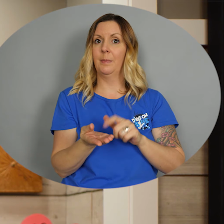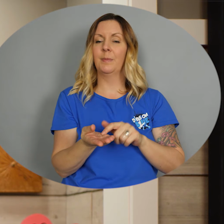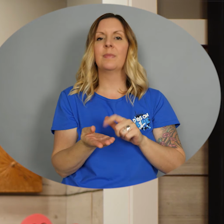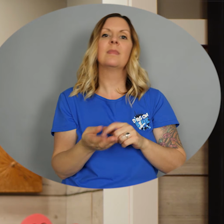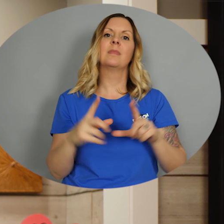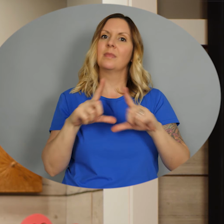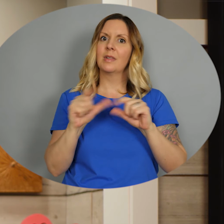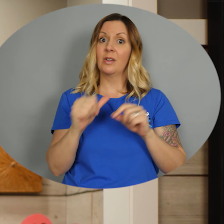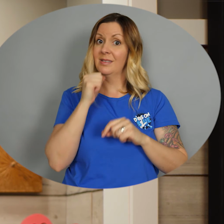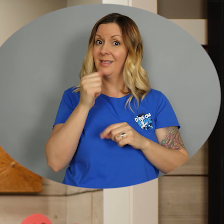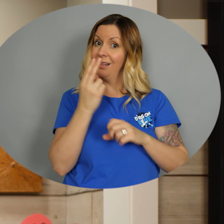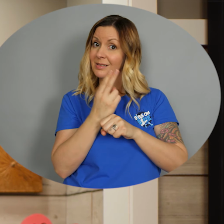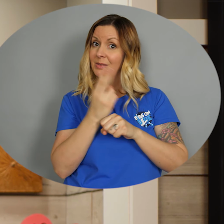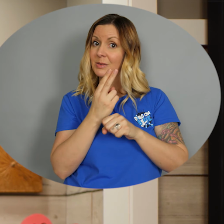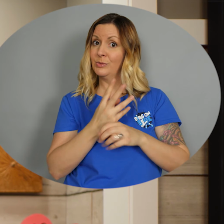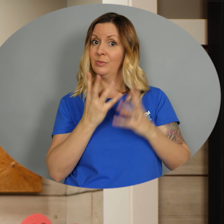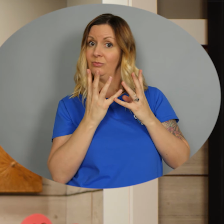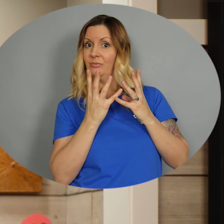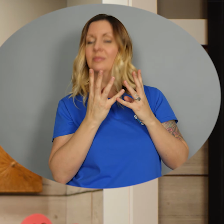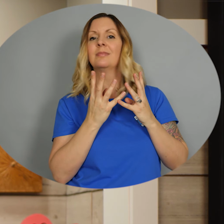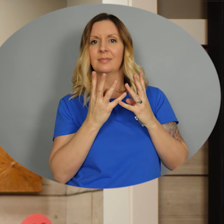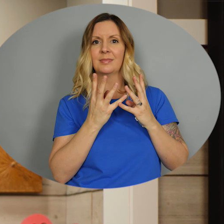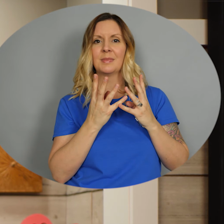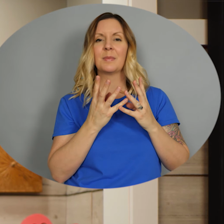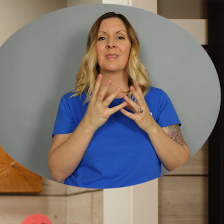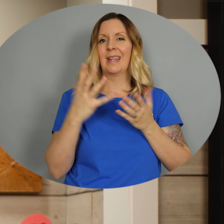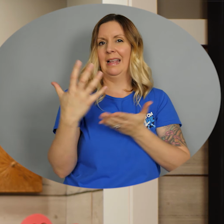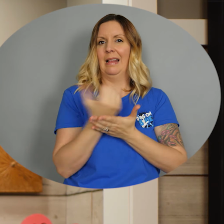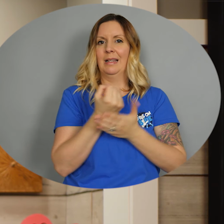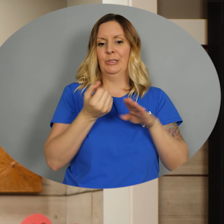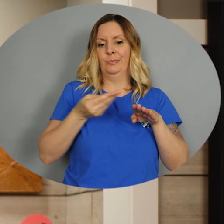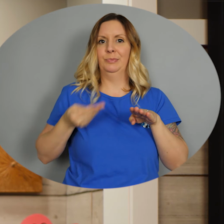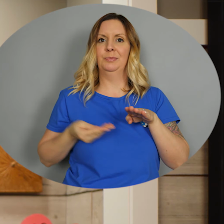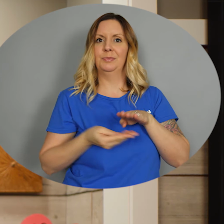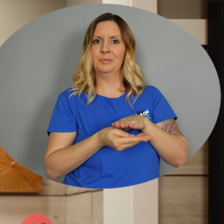any unused letters a player still has in their hand are placed back into their collection,